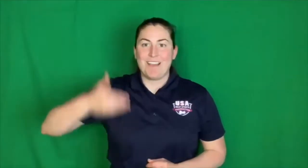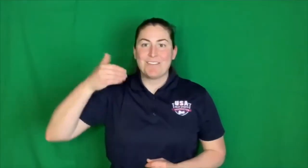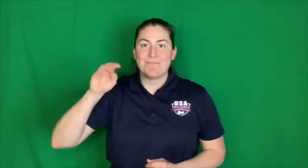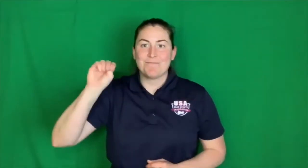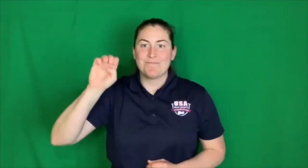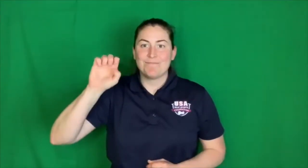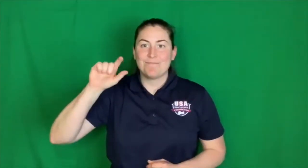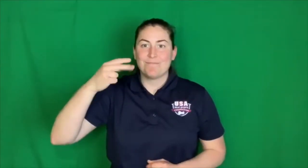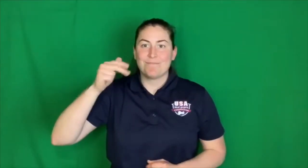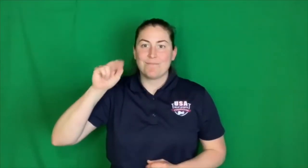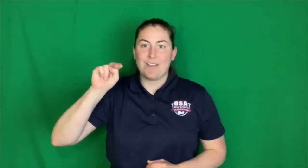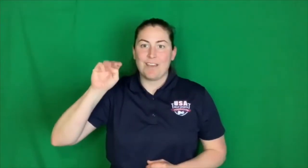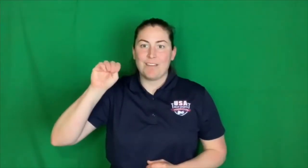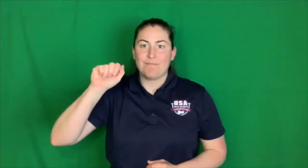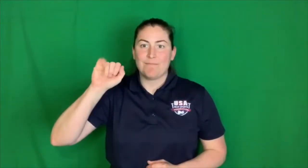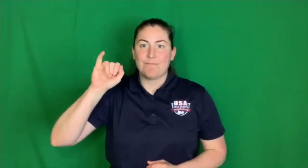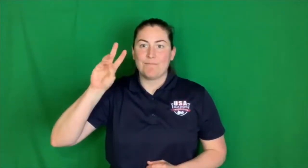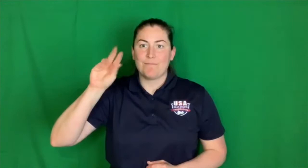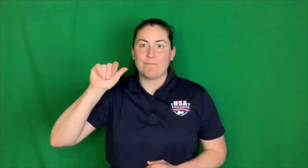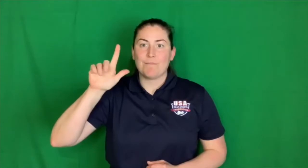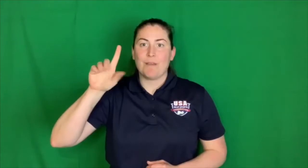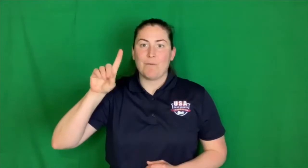I'm Meghan Maiwald